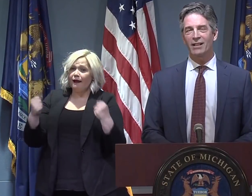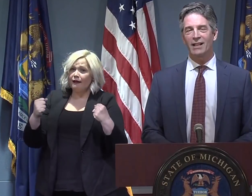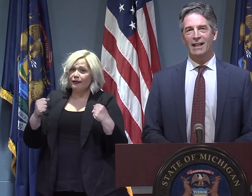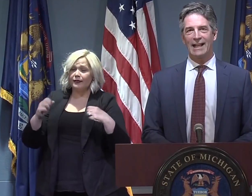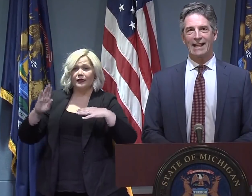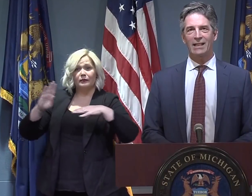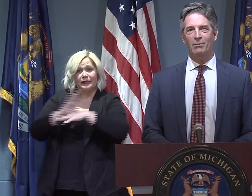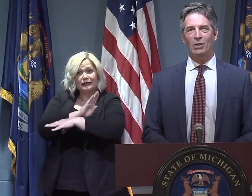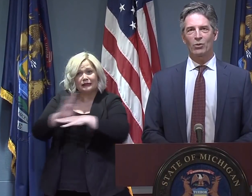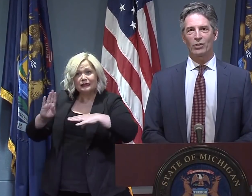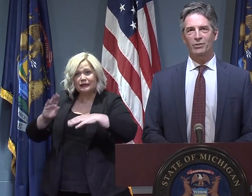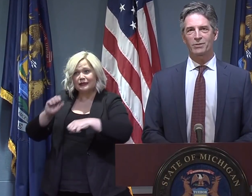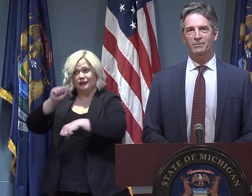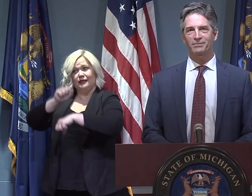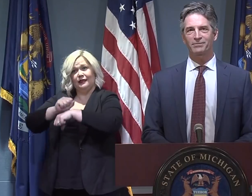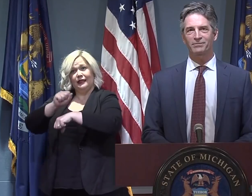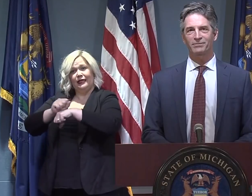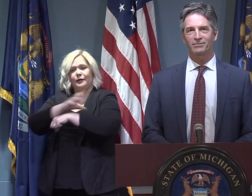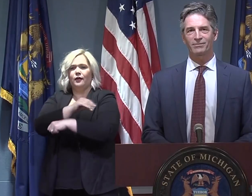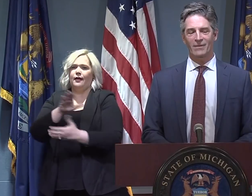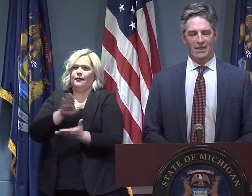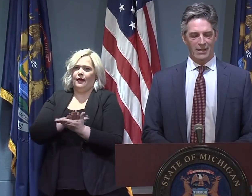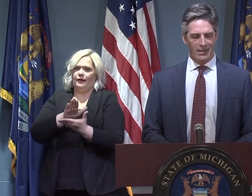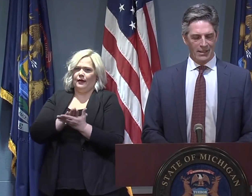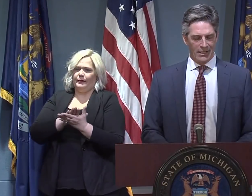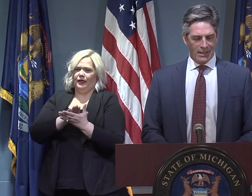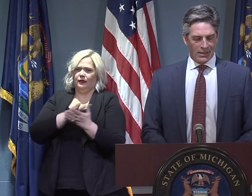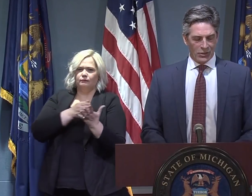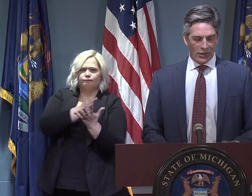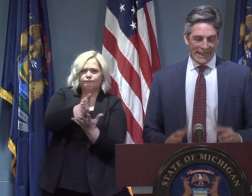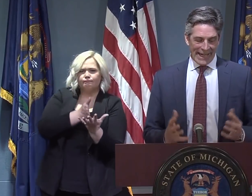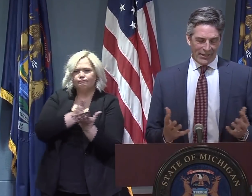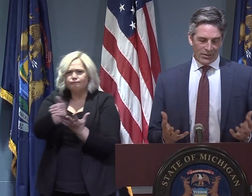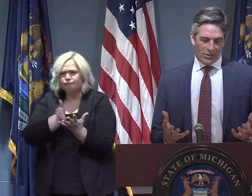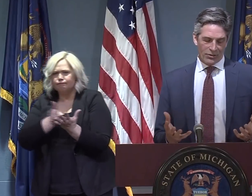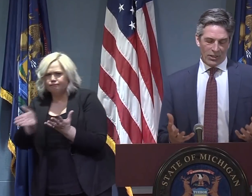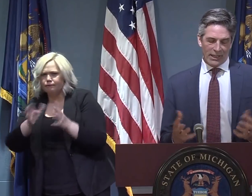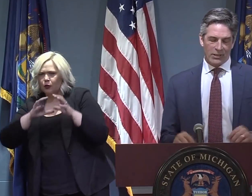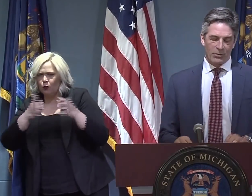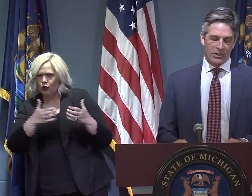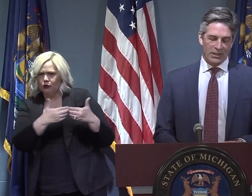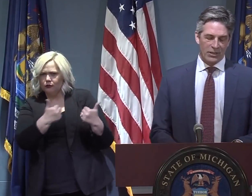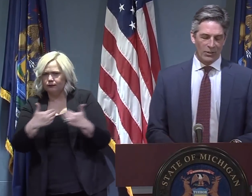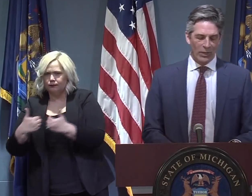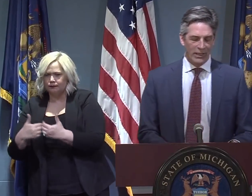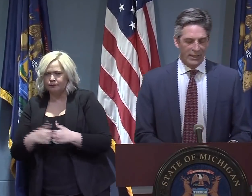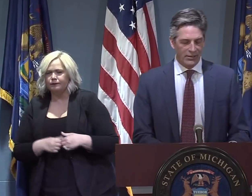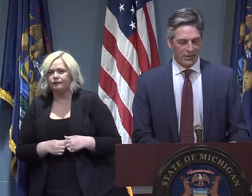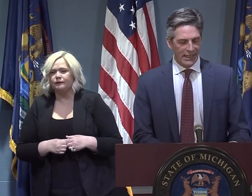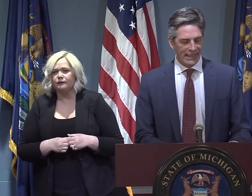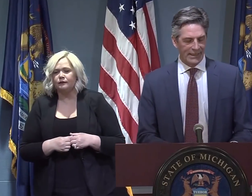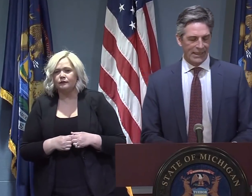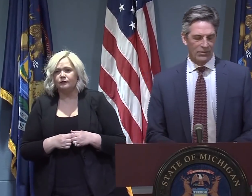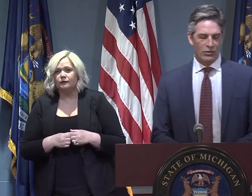BE DRAWN WITH HEALTH CARE, PUBLIC HEALTH, BUSINESS, HRA*EUB